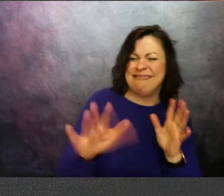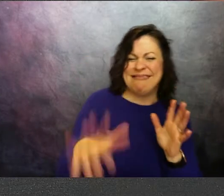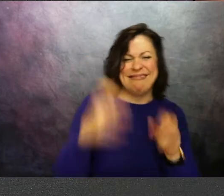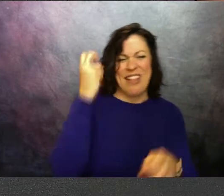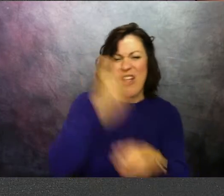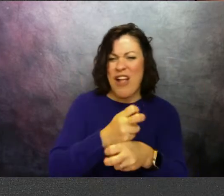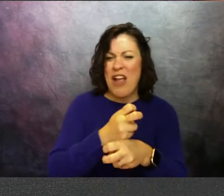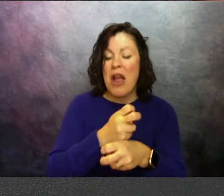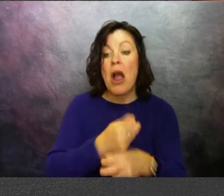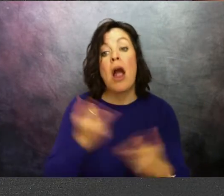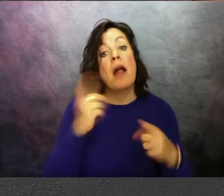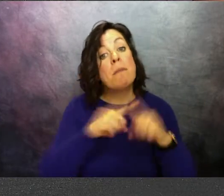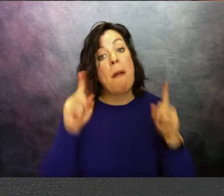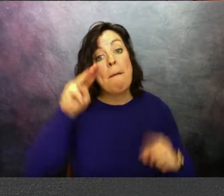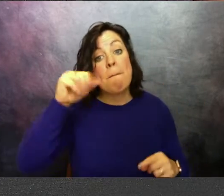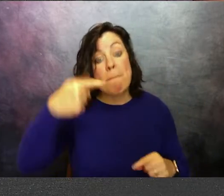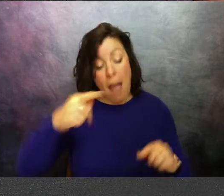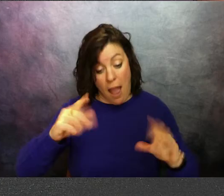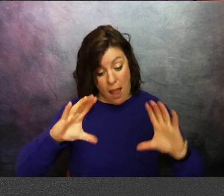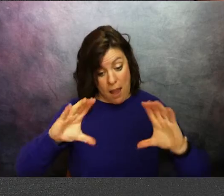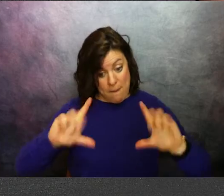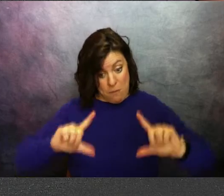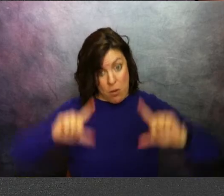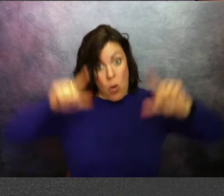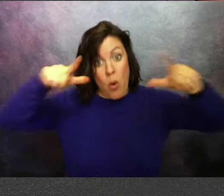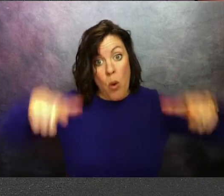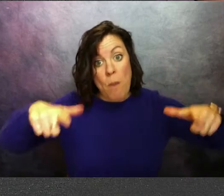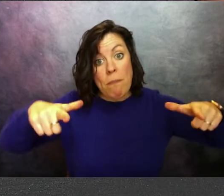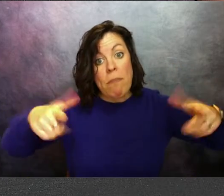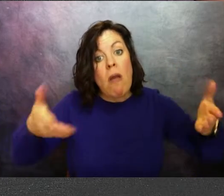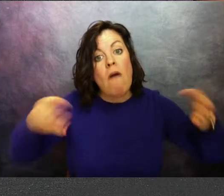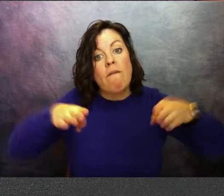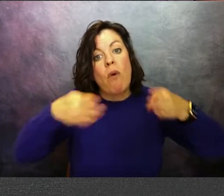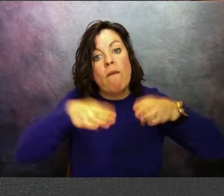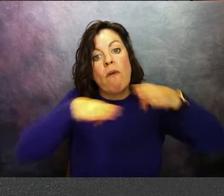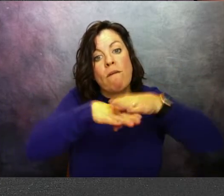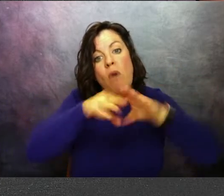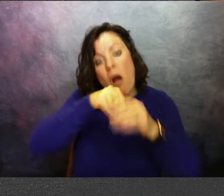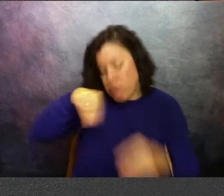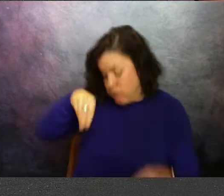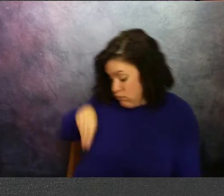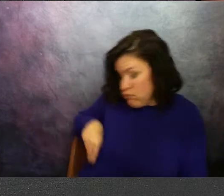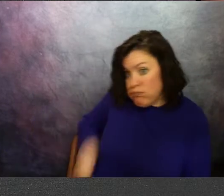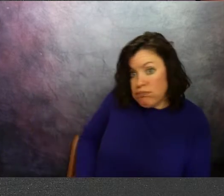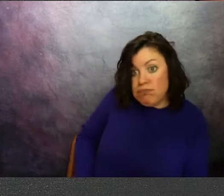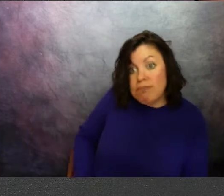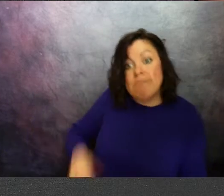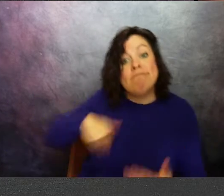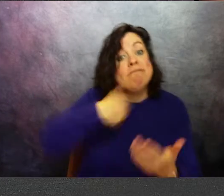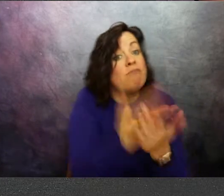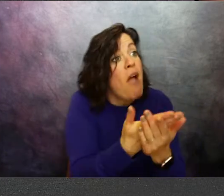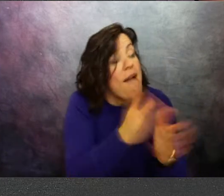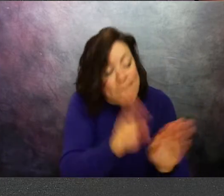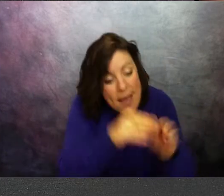but a flat map you could fold up or you could tuck it in your pocket and take it with you to figure out where to go